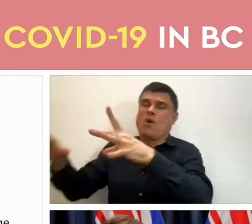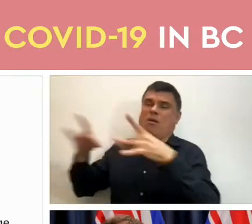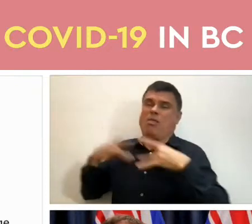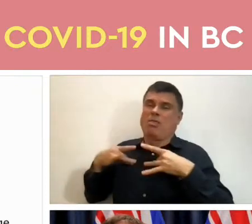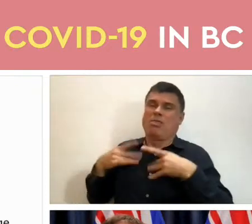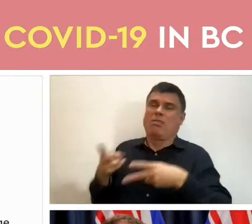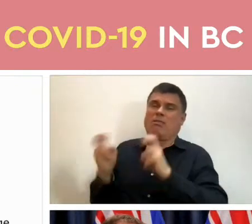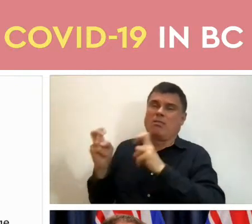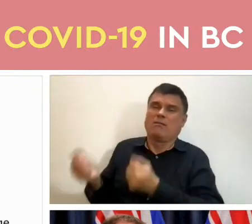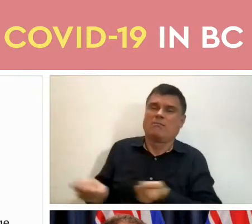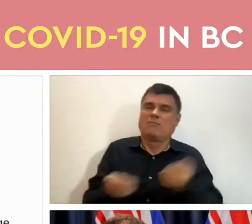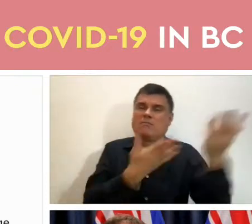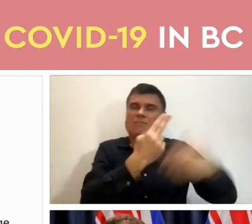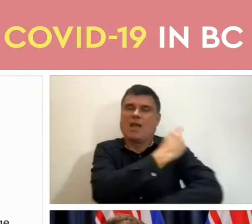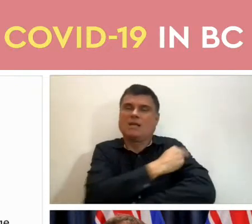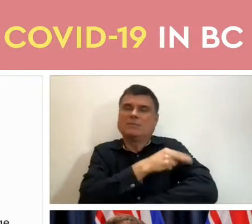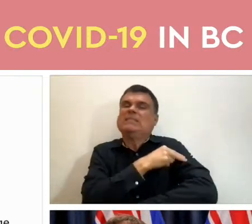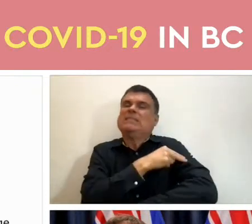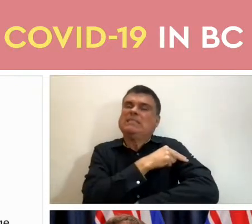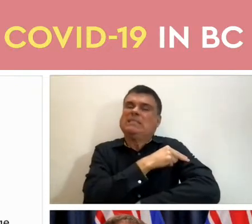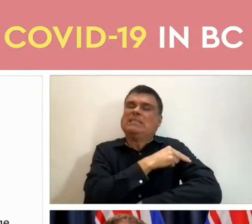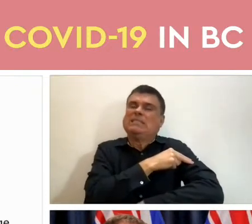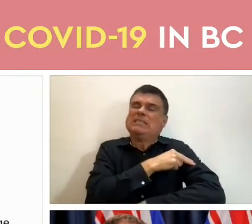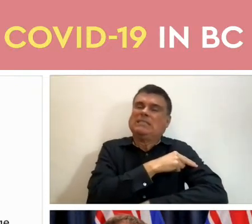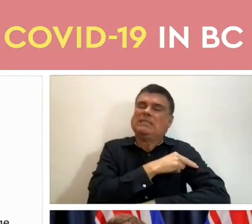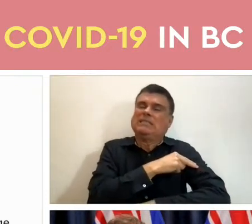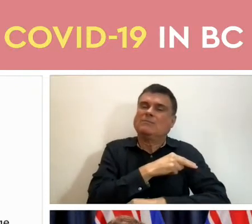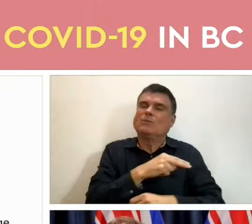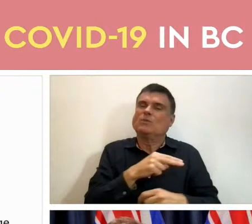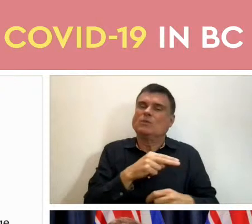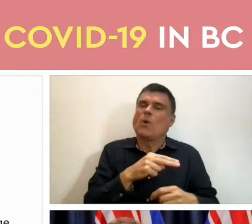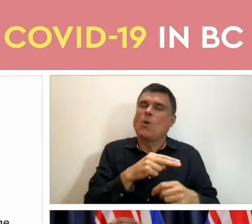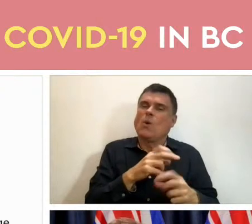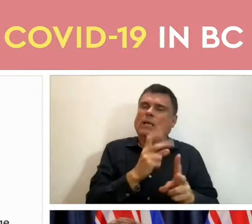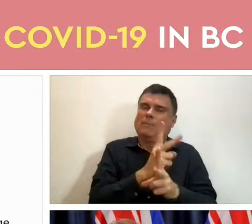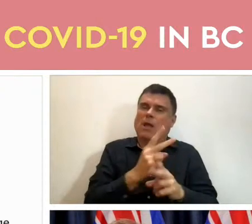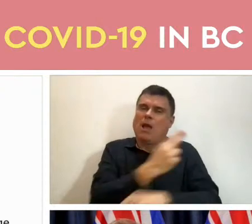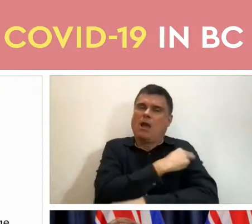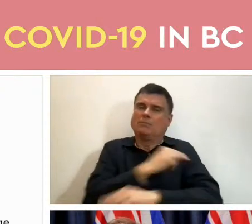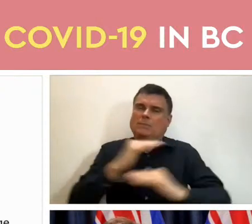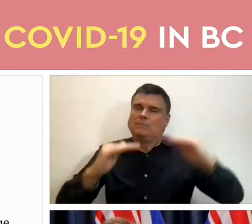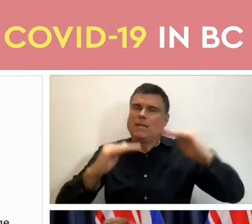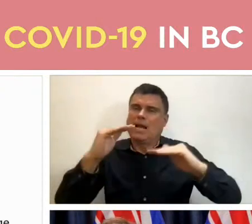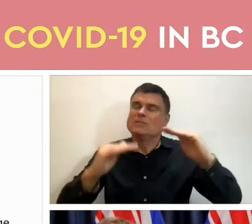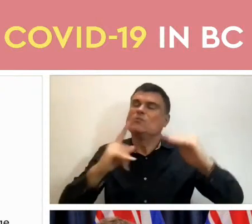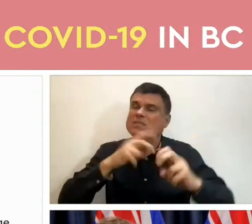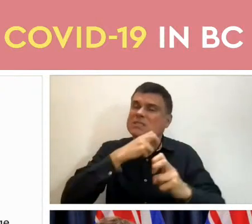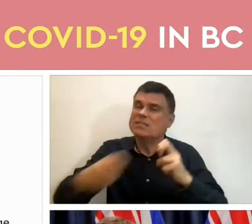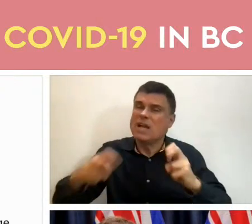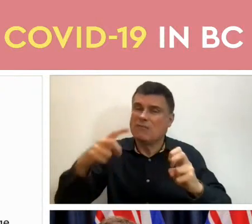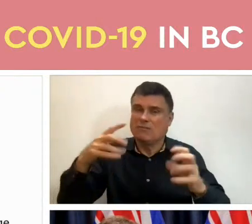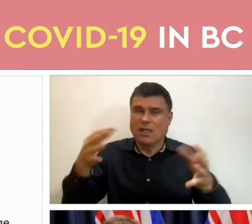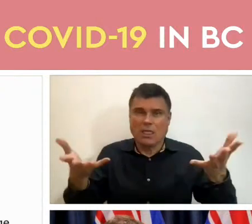care hospitals. These steps are very difficult but necessary. And I want to report out on